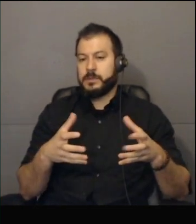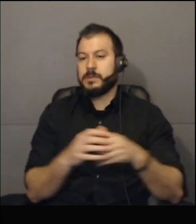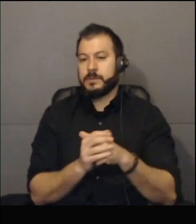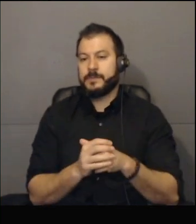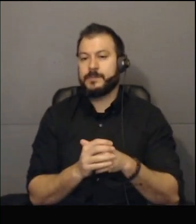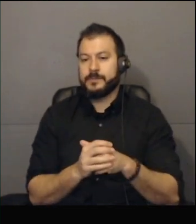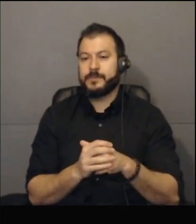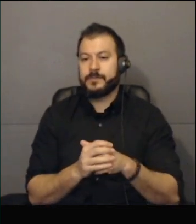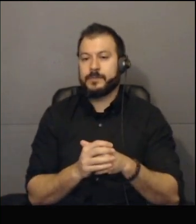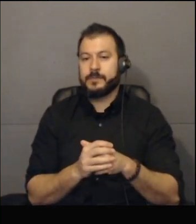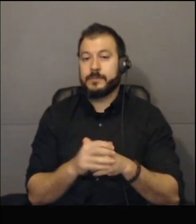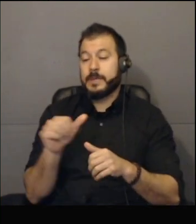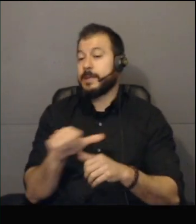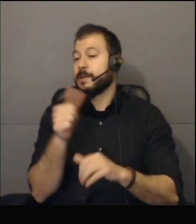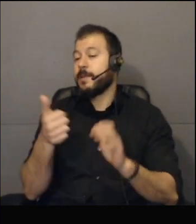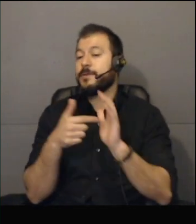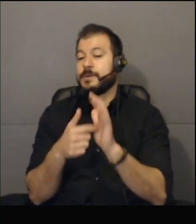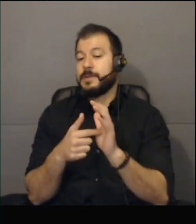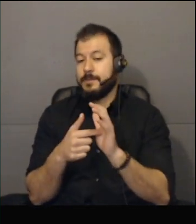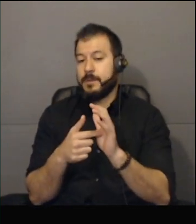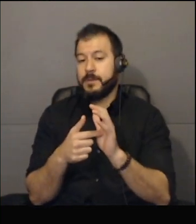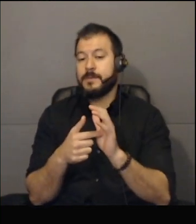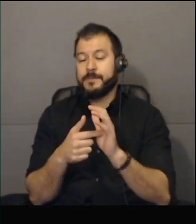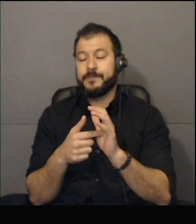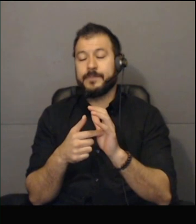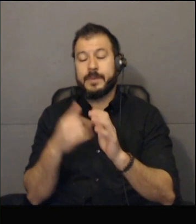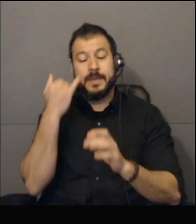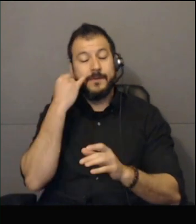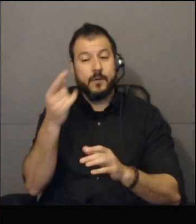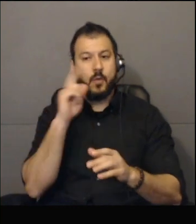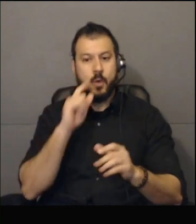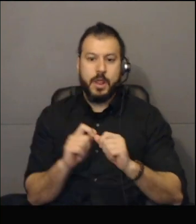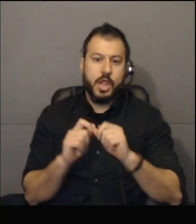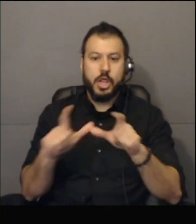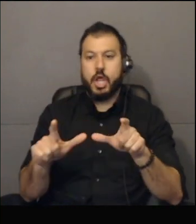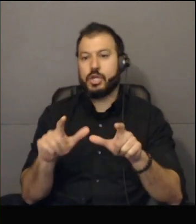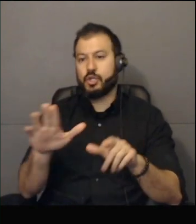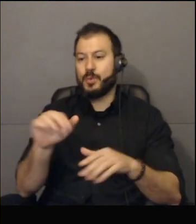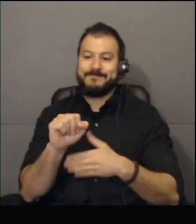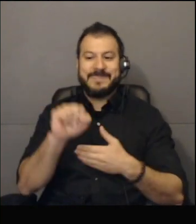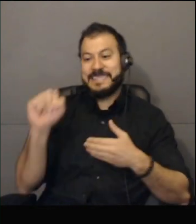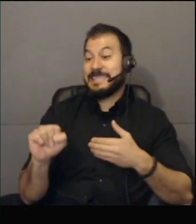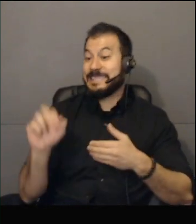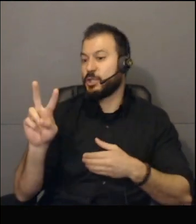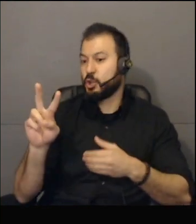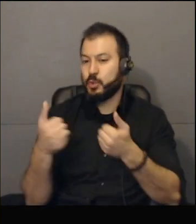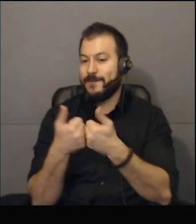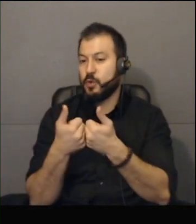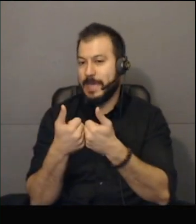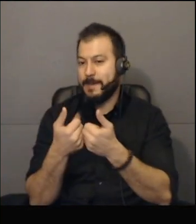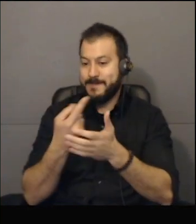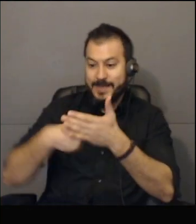Another example is if you were gonna launch your your season two of your gym next week and you don't